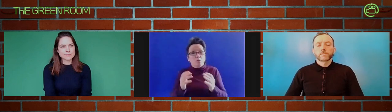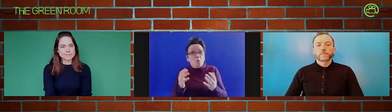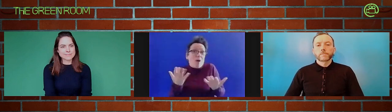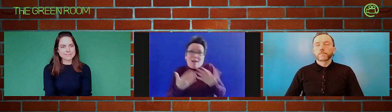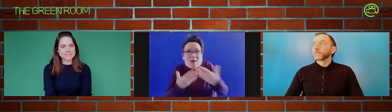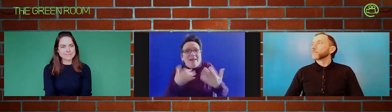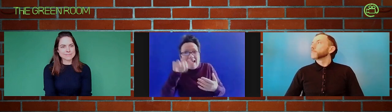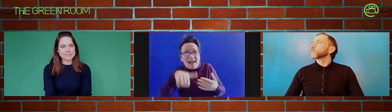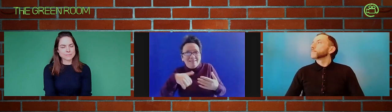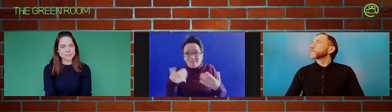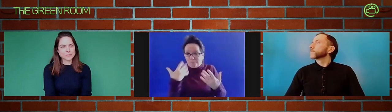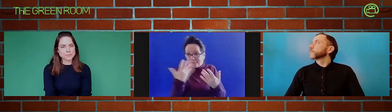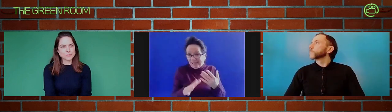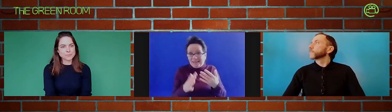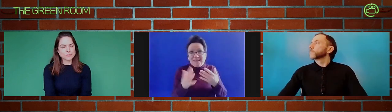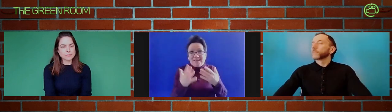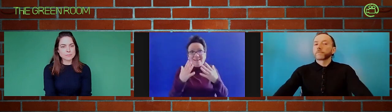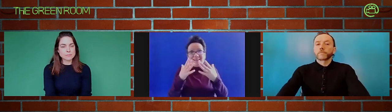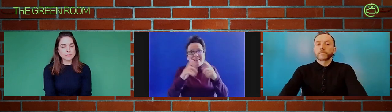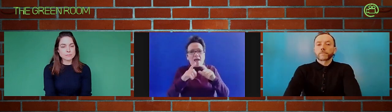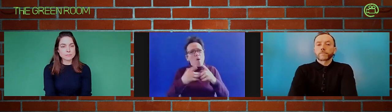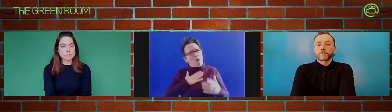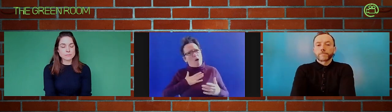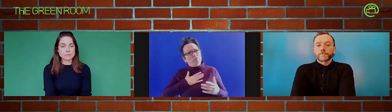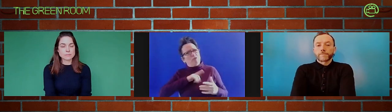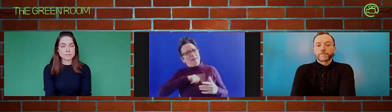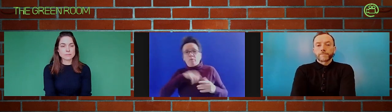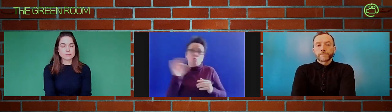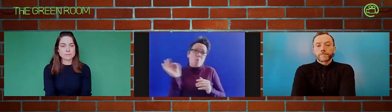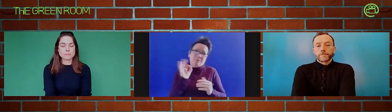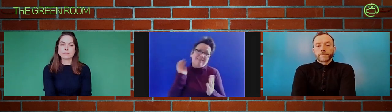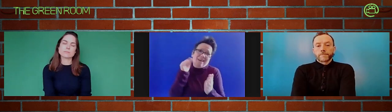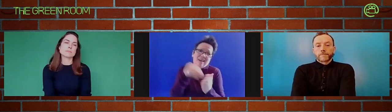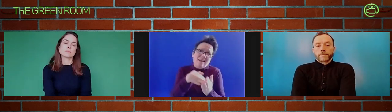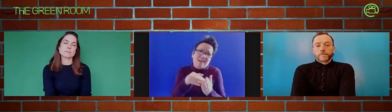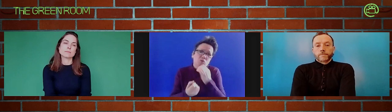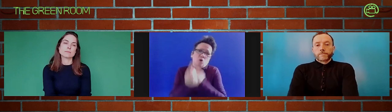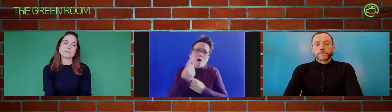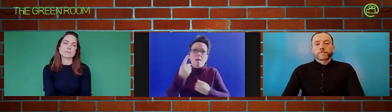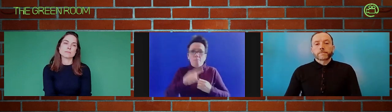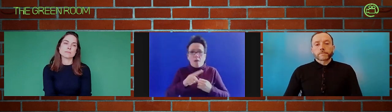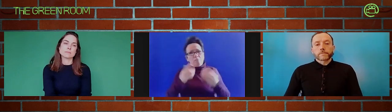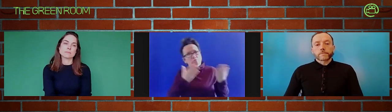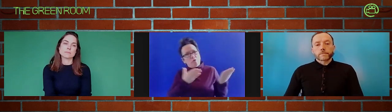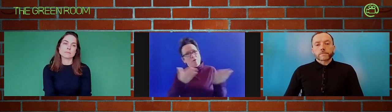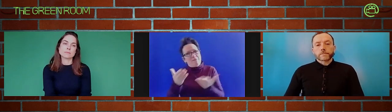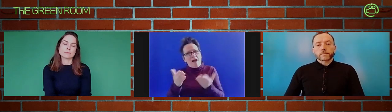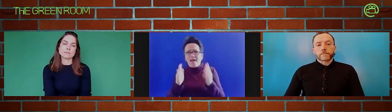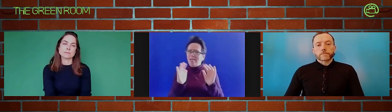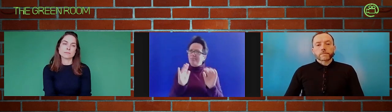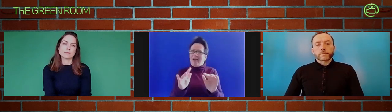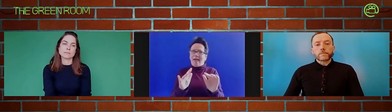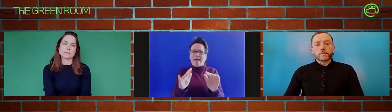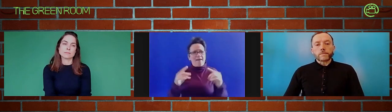we did have them even if nobody turned up the fact that we provided that service and it was available in case, you know, someone wandered by and they